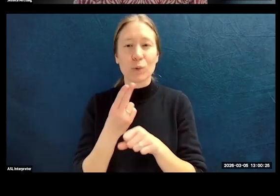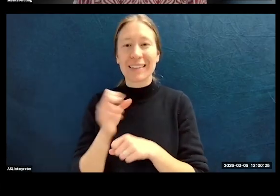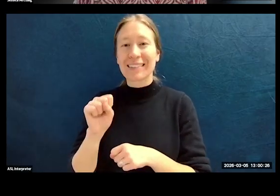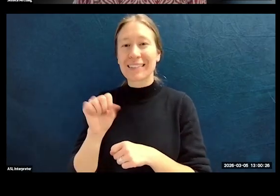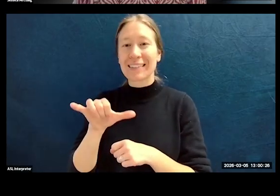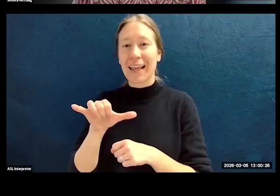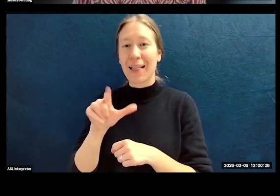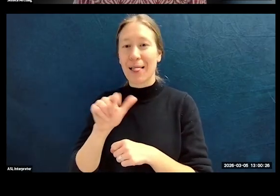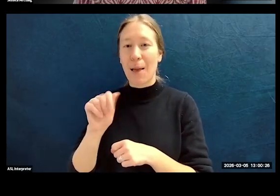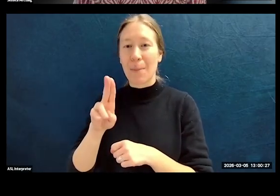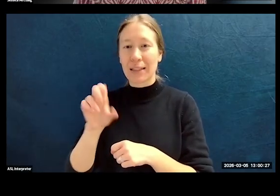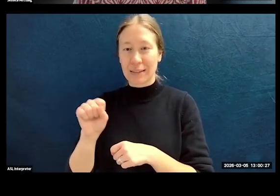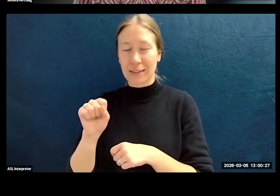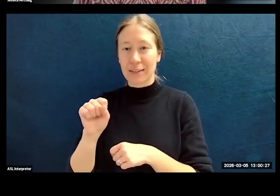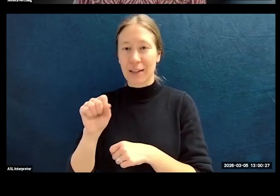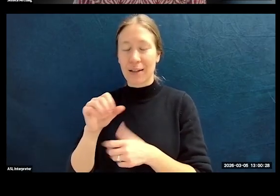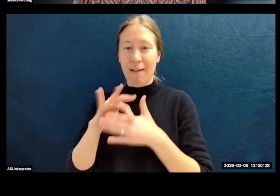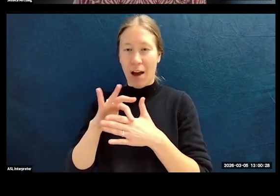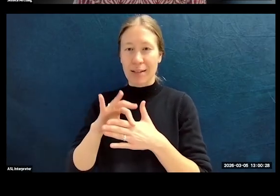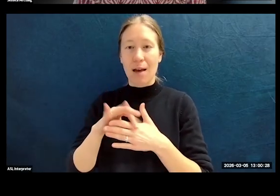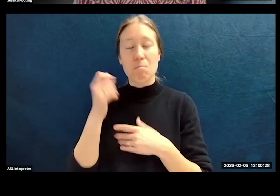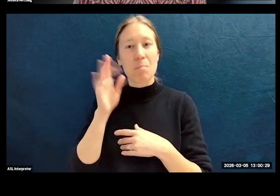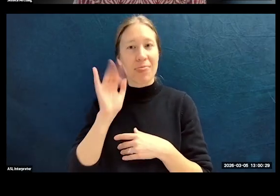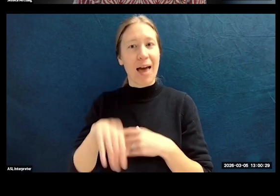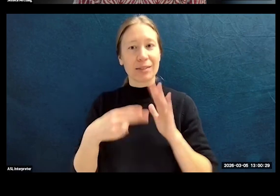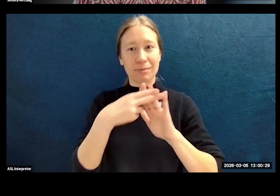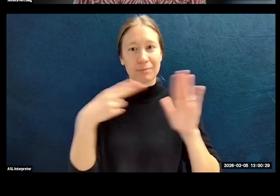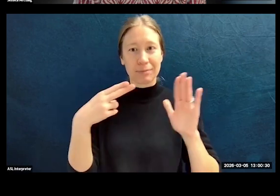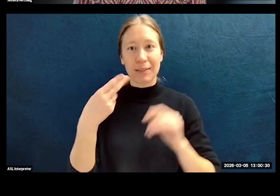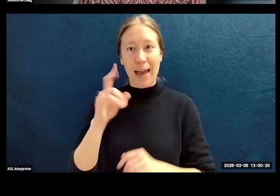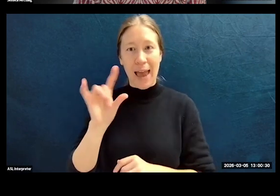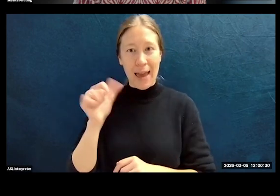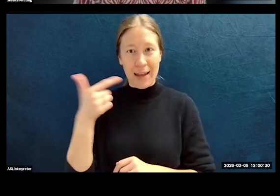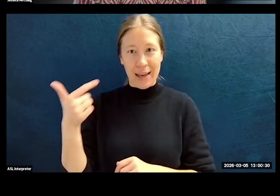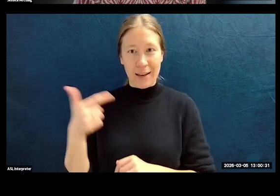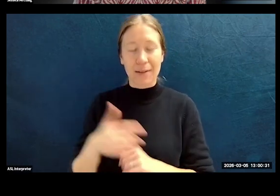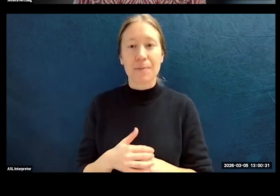but this will be a heading level 2 tag item. So, first we need to create a new tag.